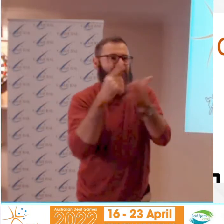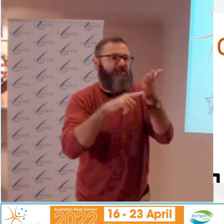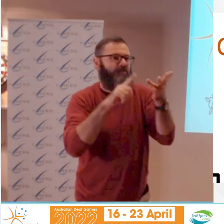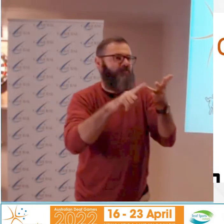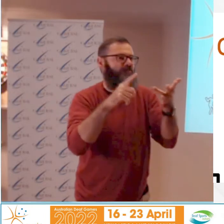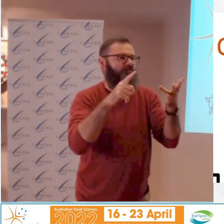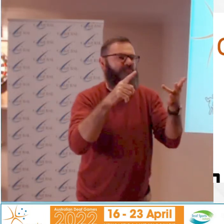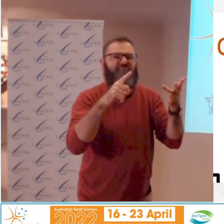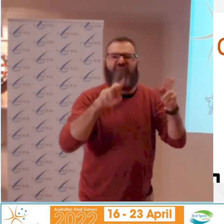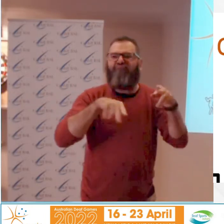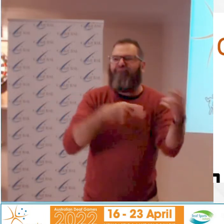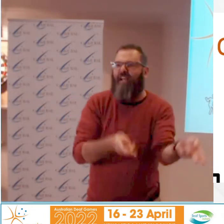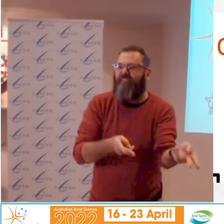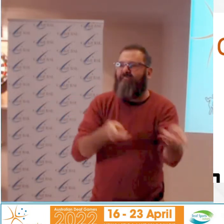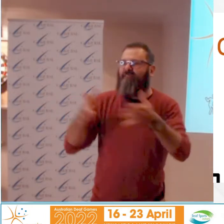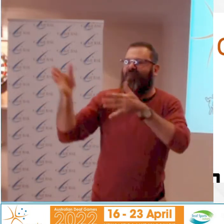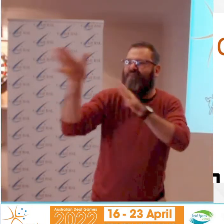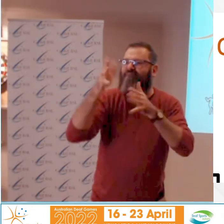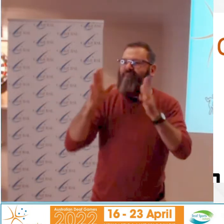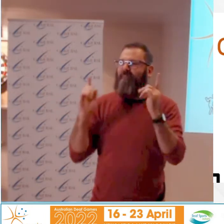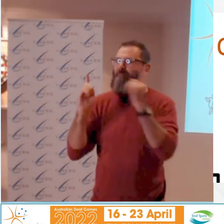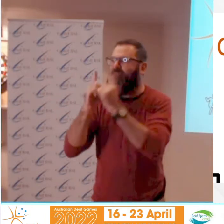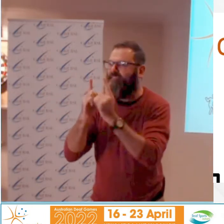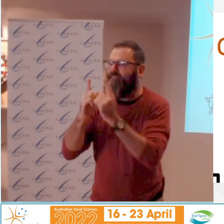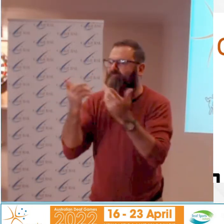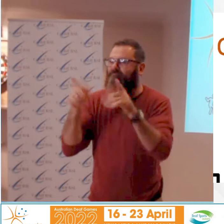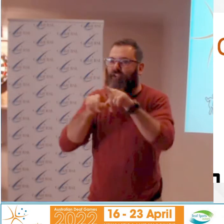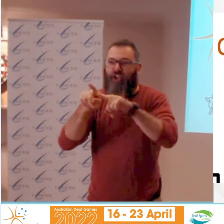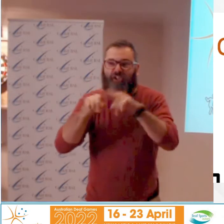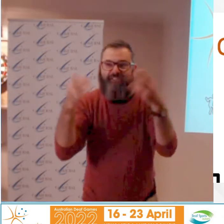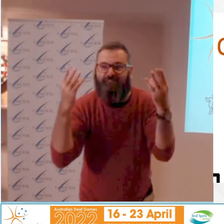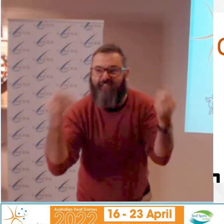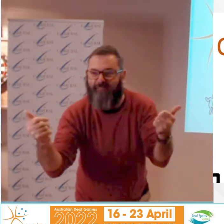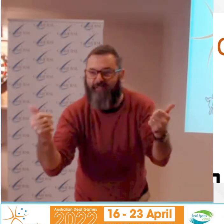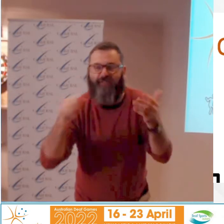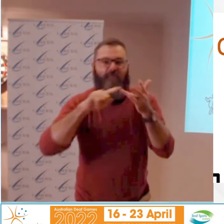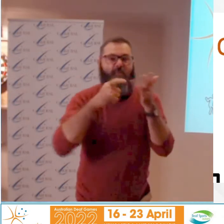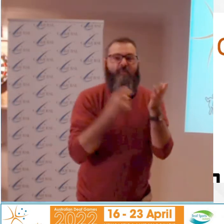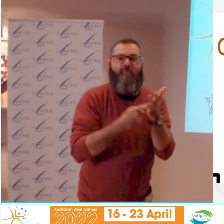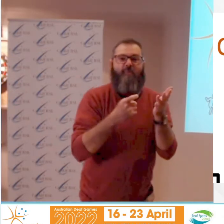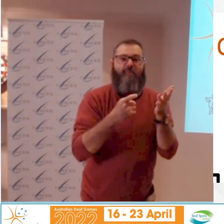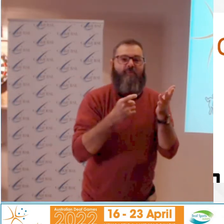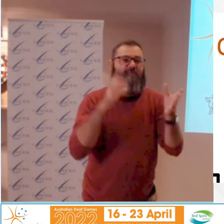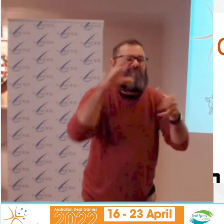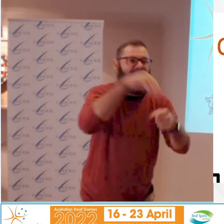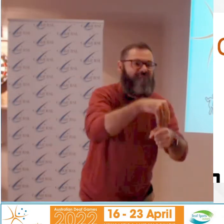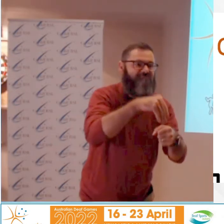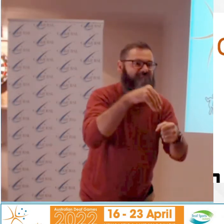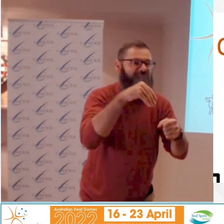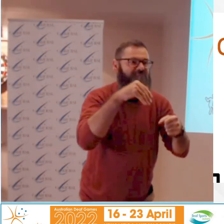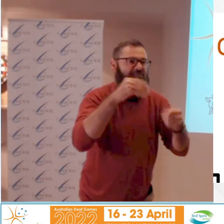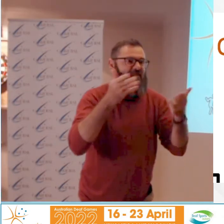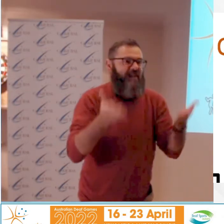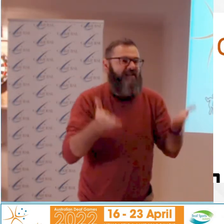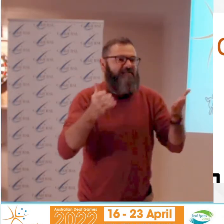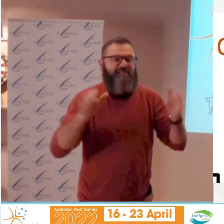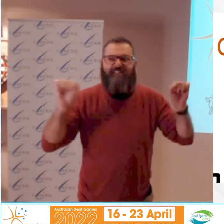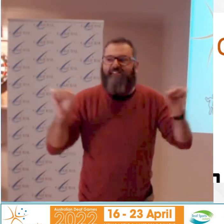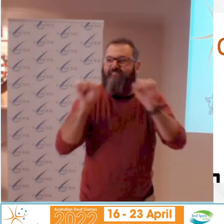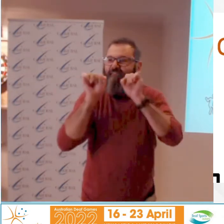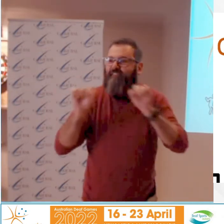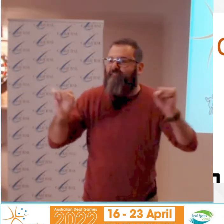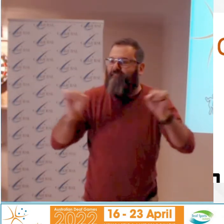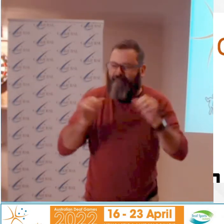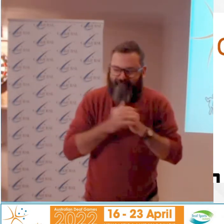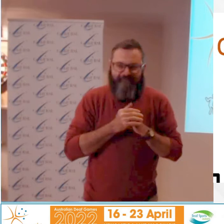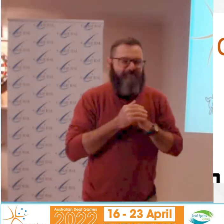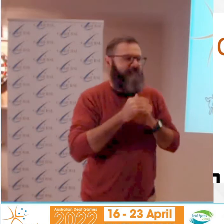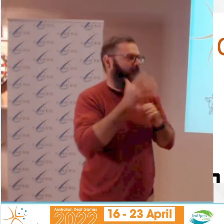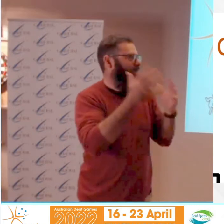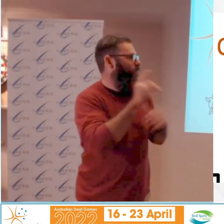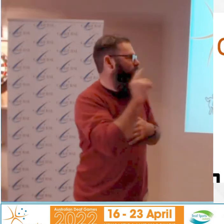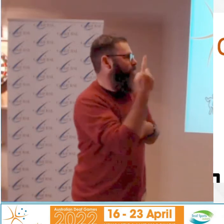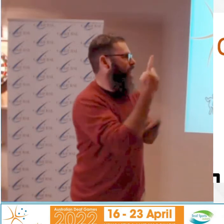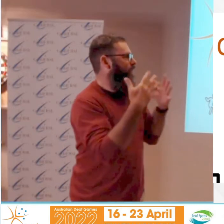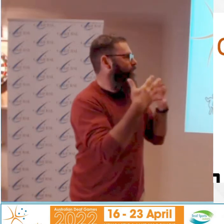are going to give people the opportunity to learn something new to enjoy their social time to and